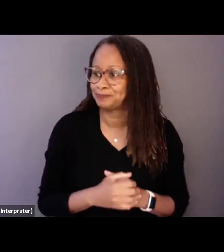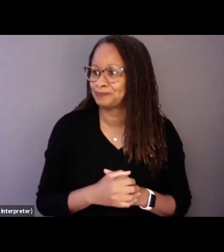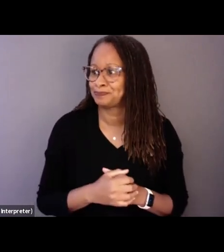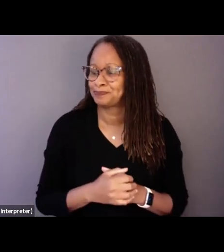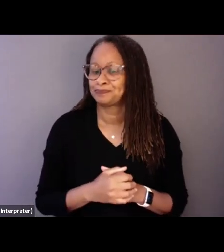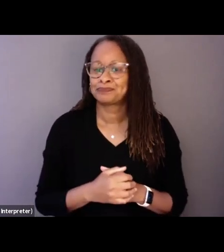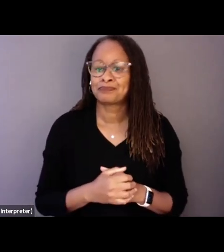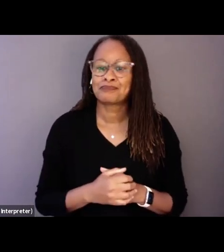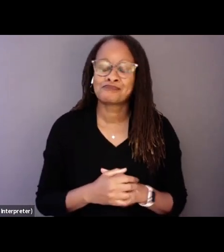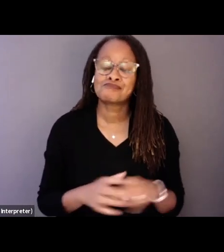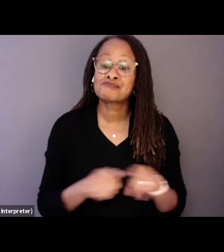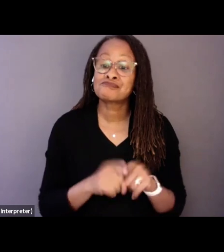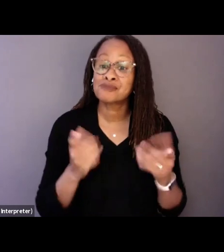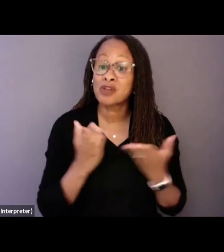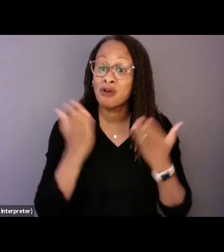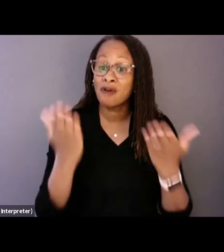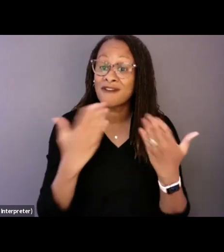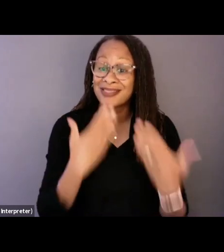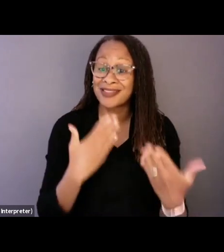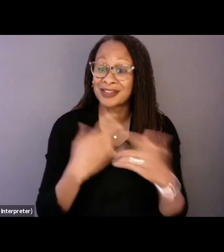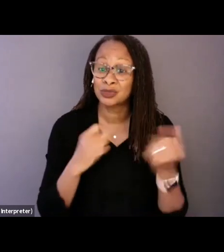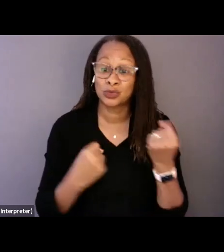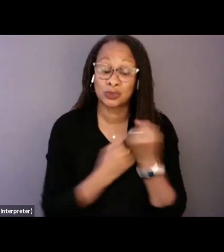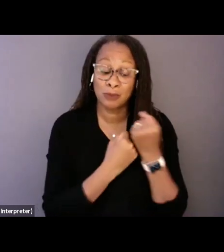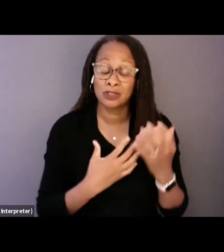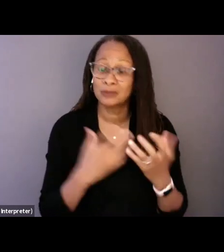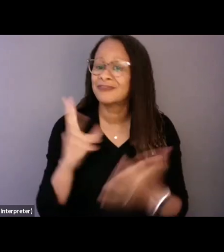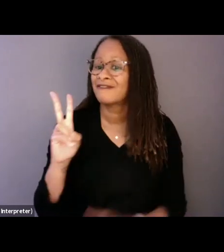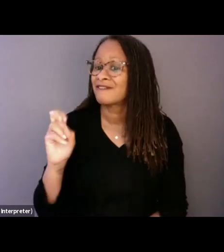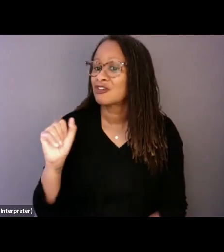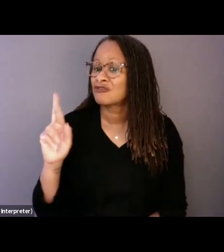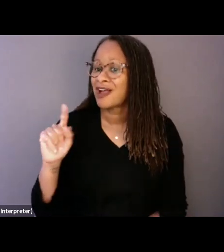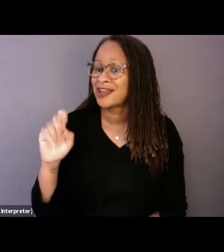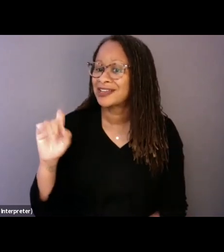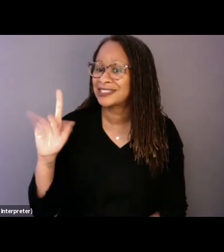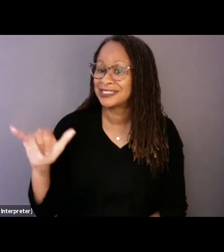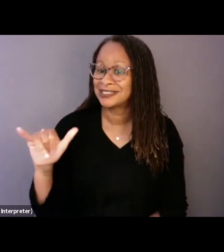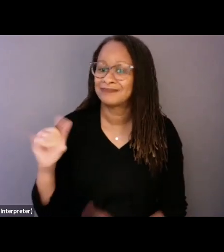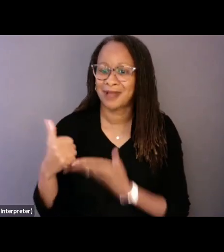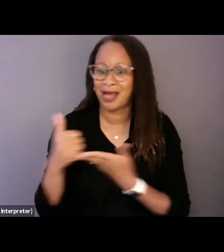I would also like to offer thanks to our sponsor variety for helping to bring this series to us this year.